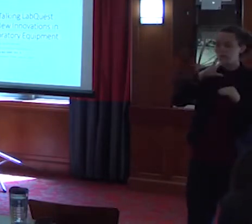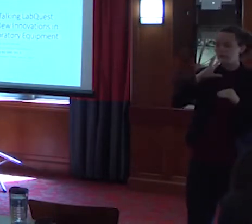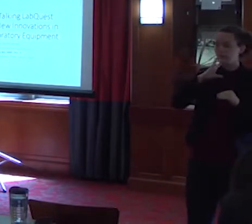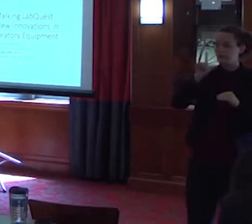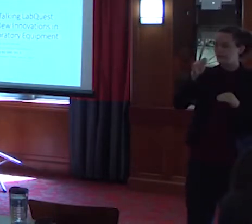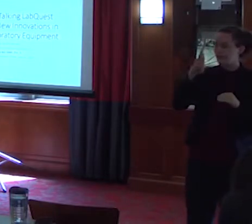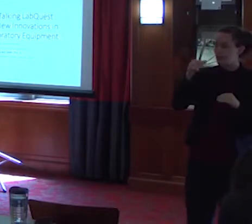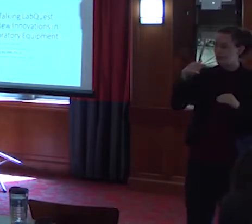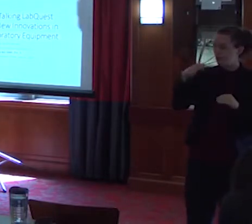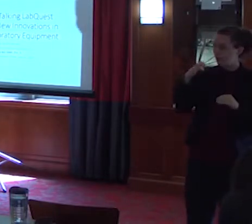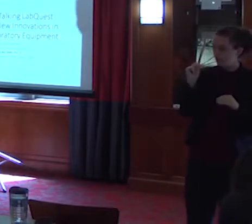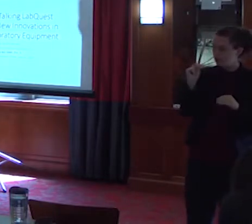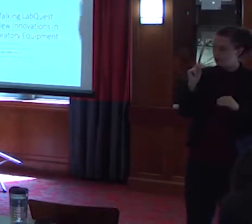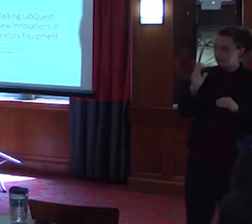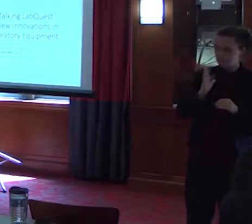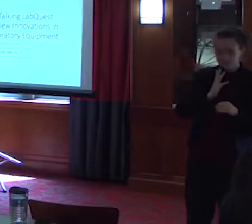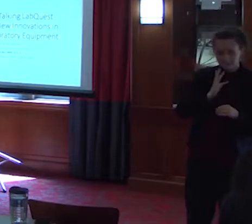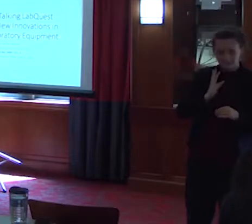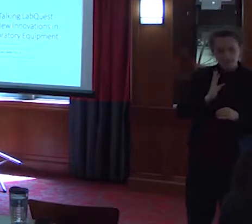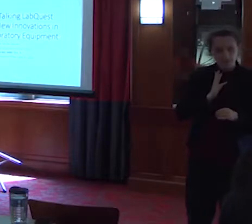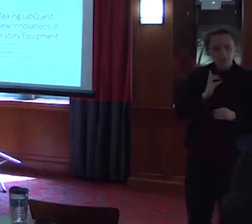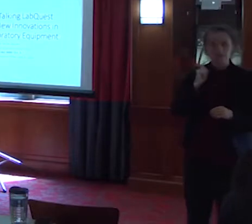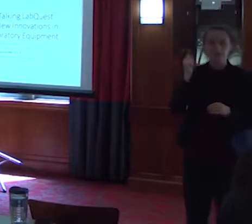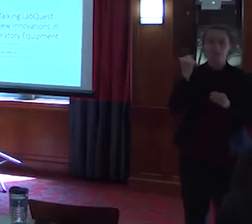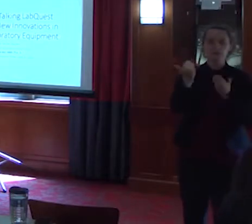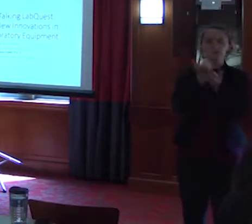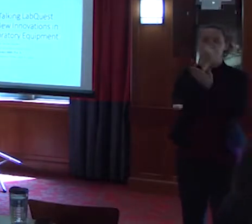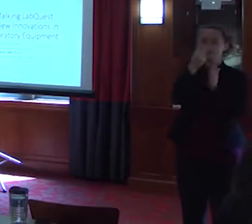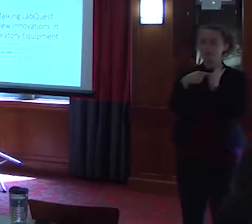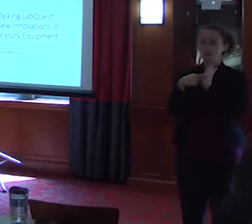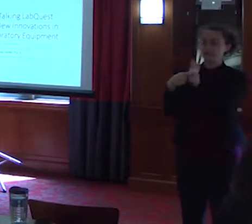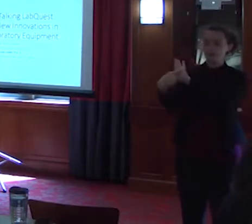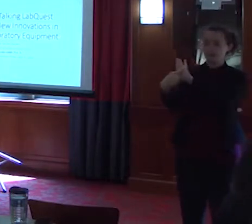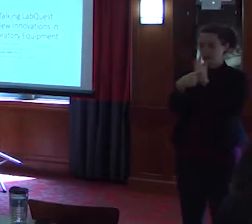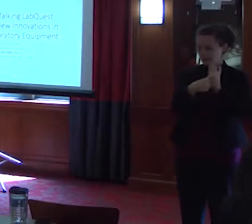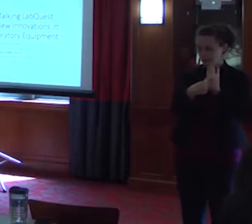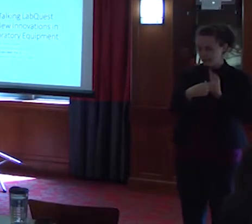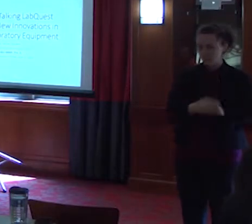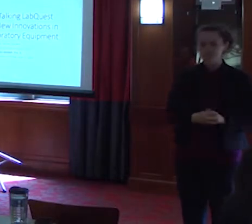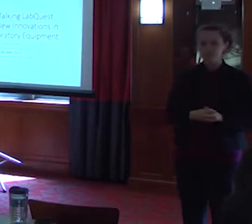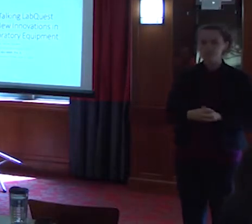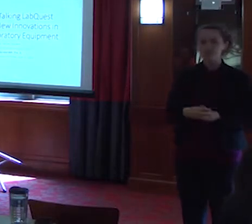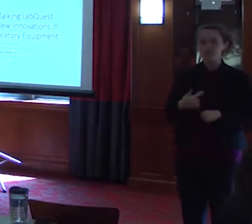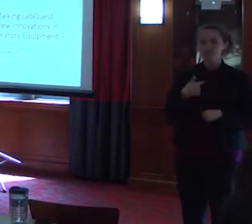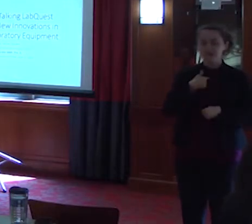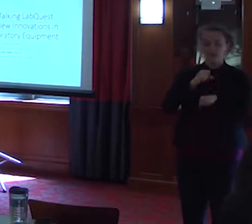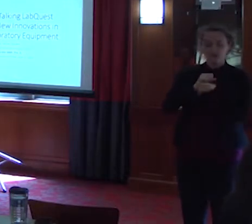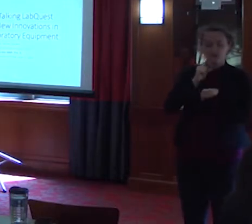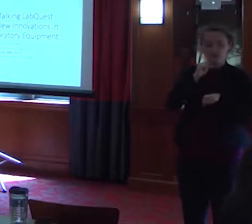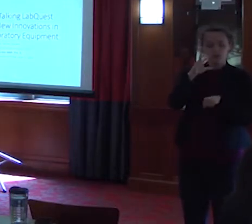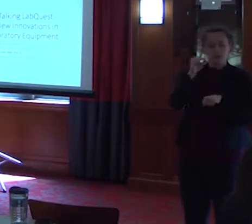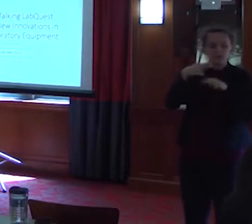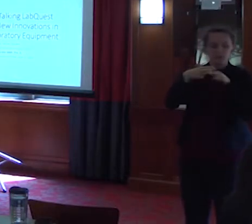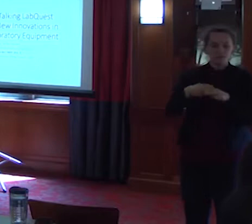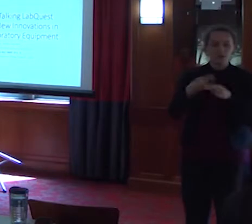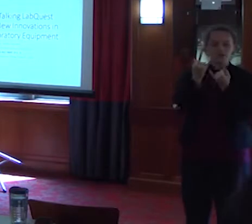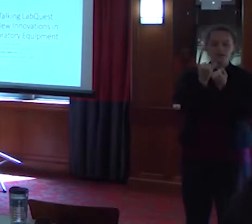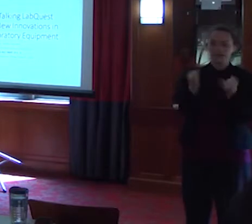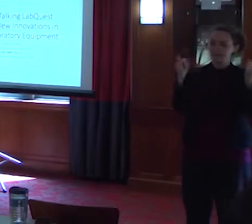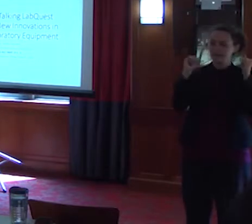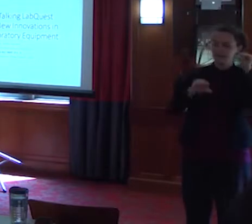So it's not just there were sighted people